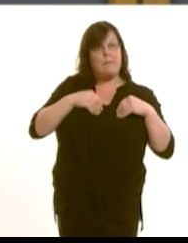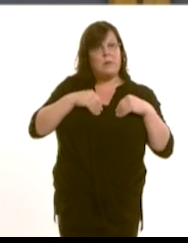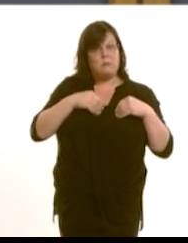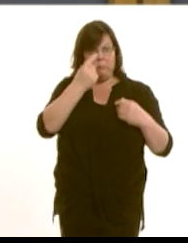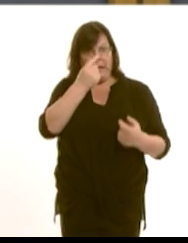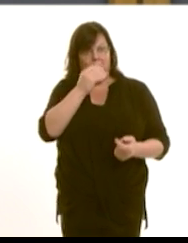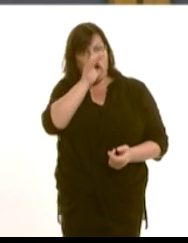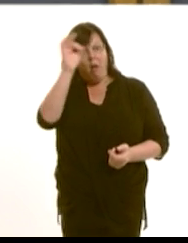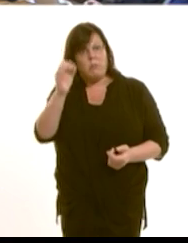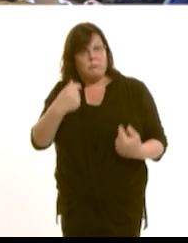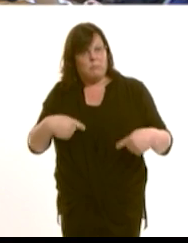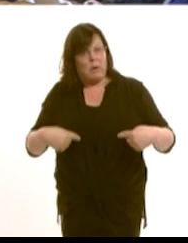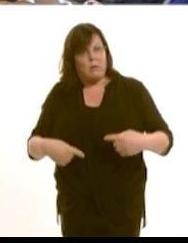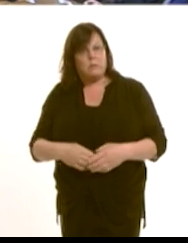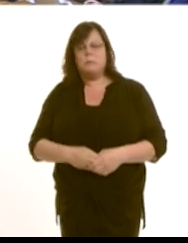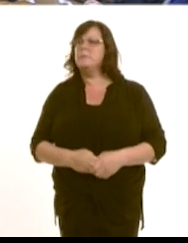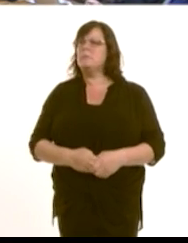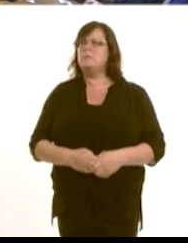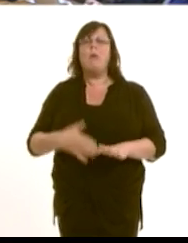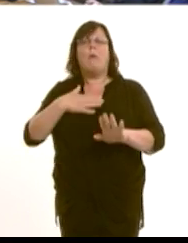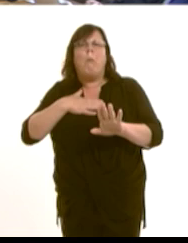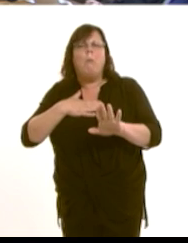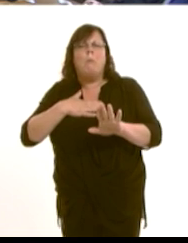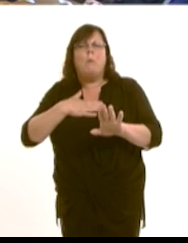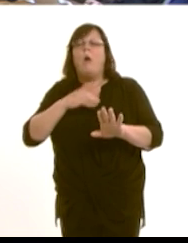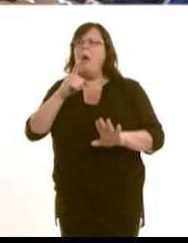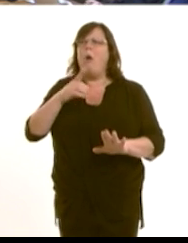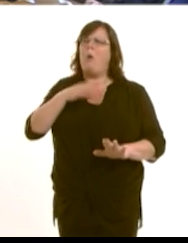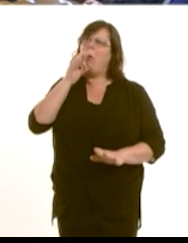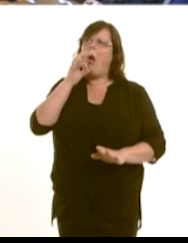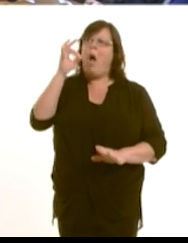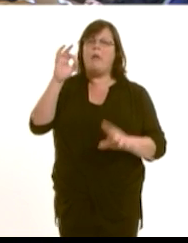Neil McEvoy: I submitted a question about cash for access to Welsh Ministersó